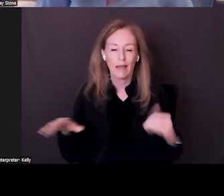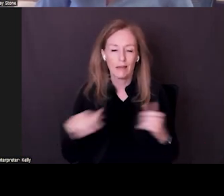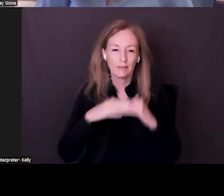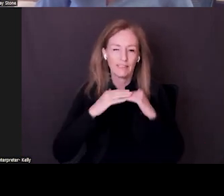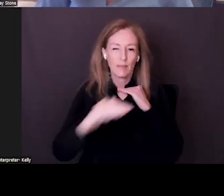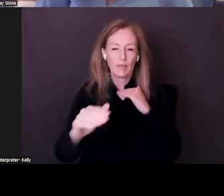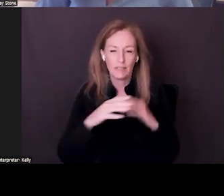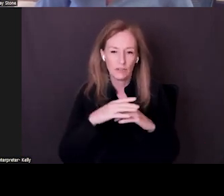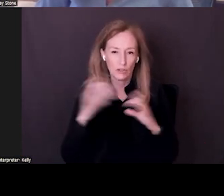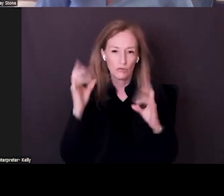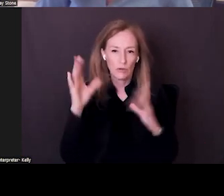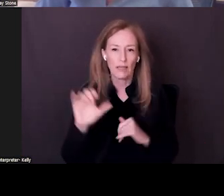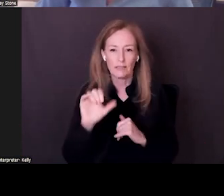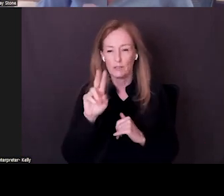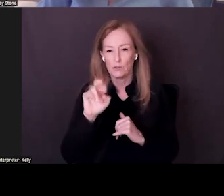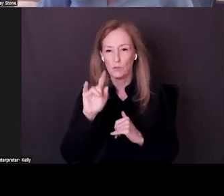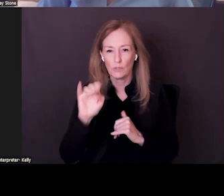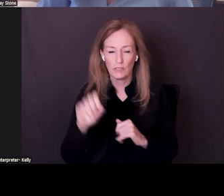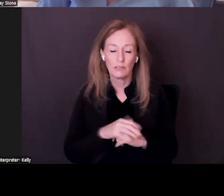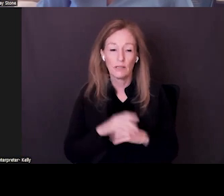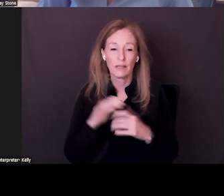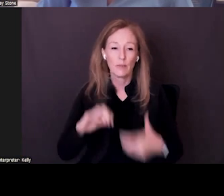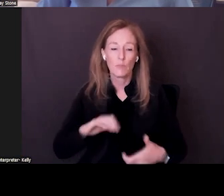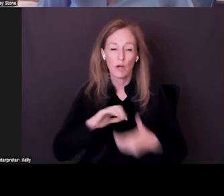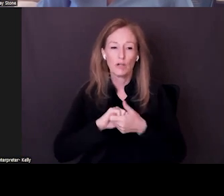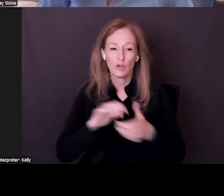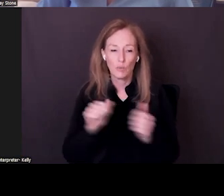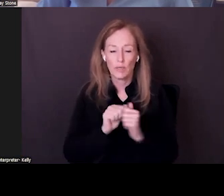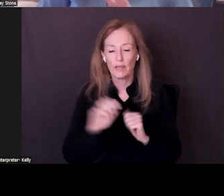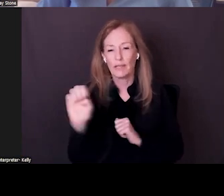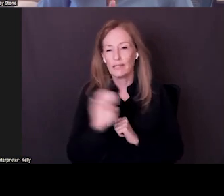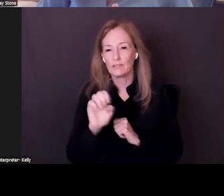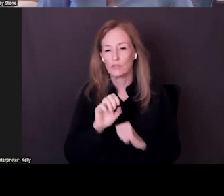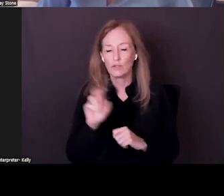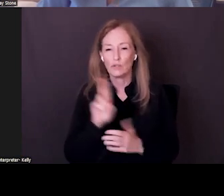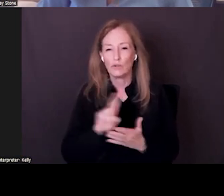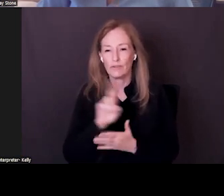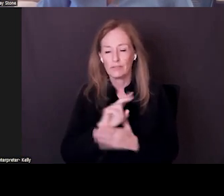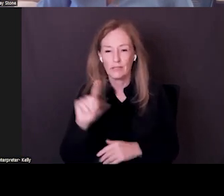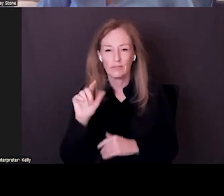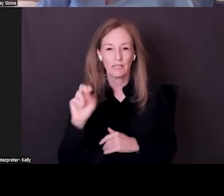CUTTING WITH THE FOURTH FLOOR OF THIS HOSPITAL.